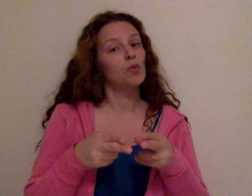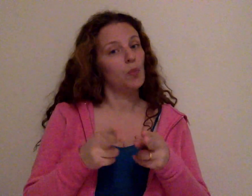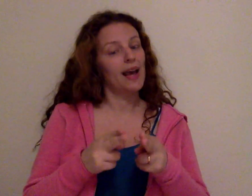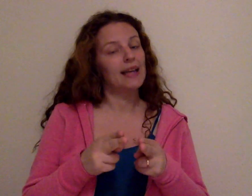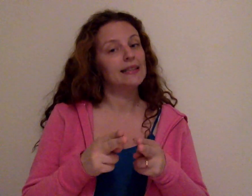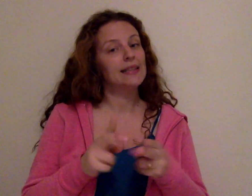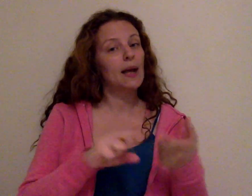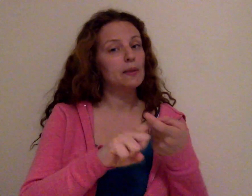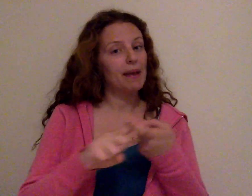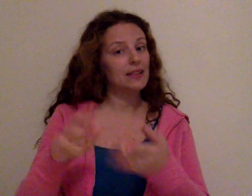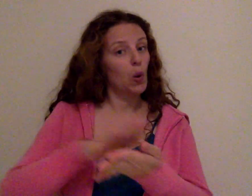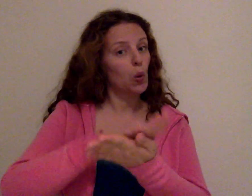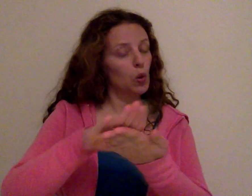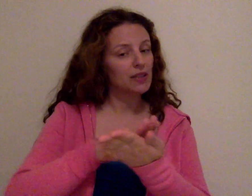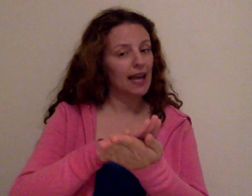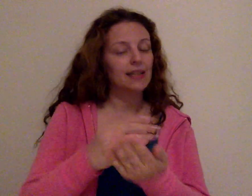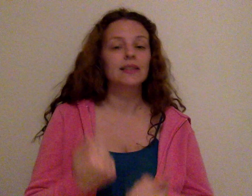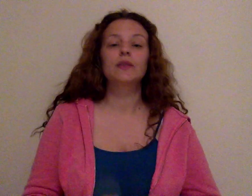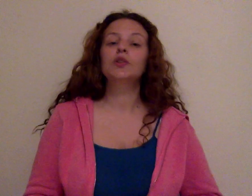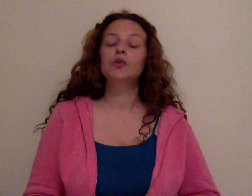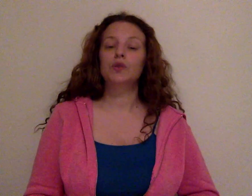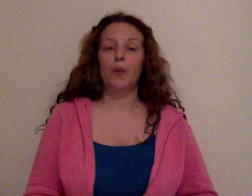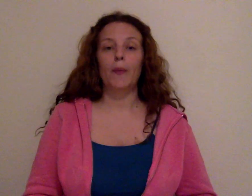There's different ways depending on the context.